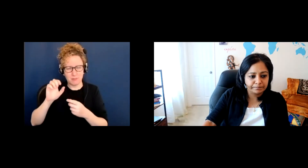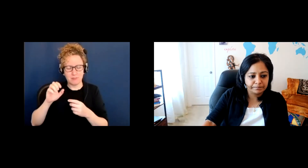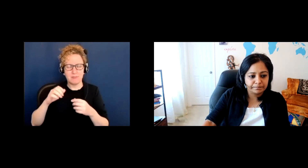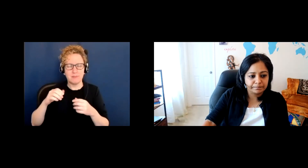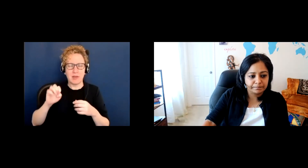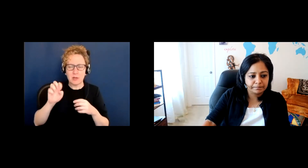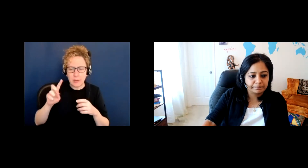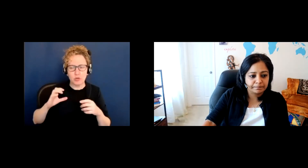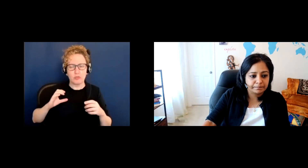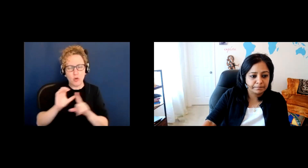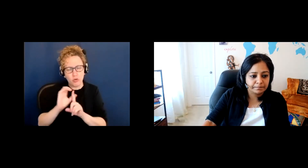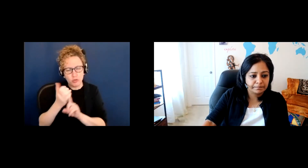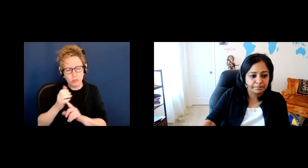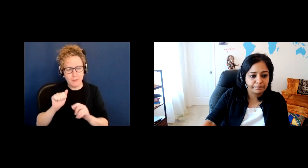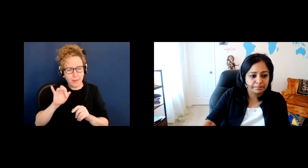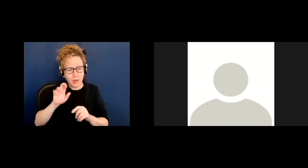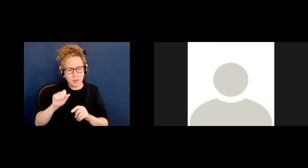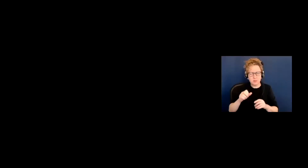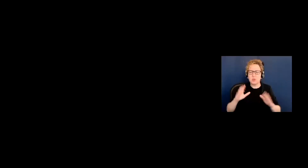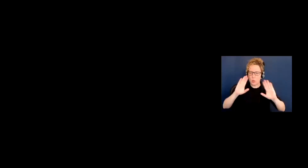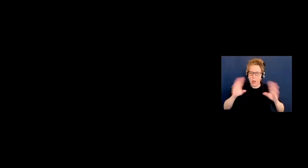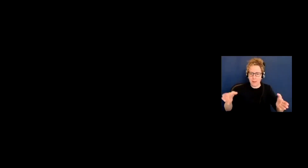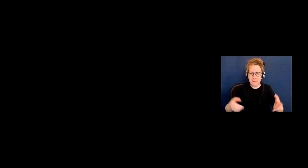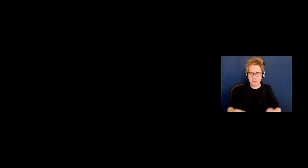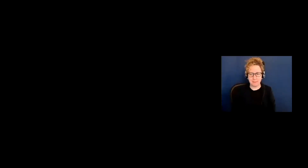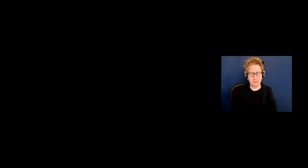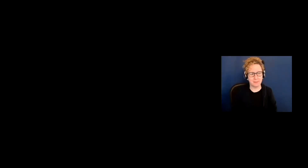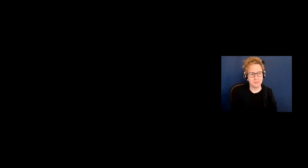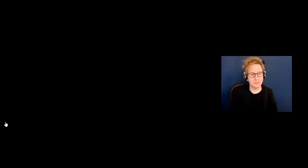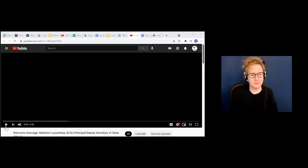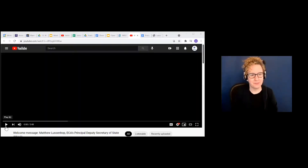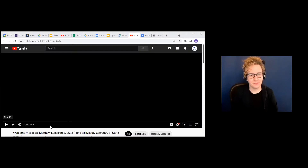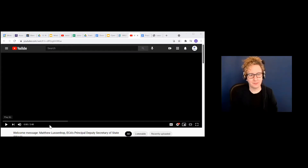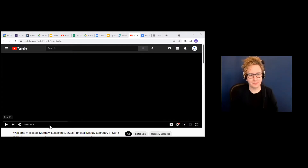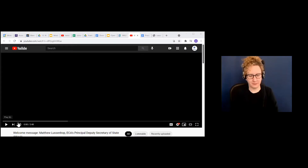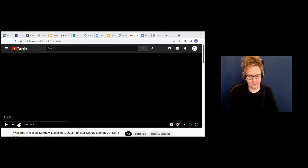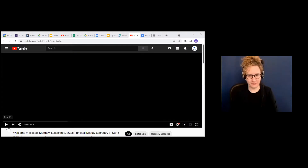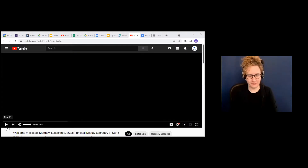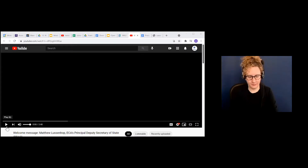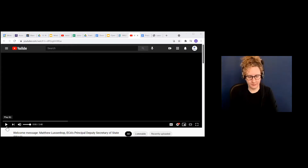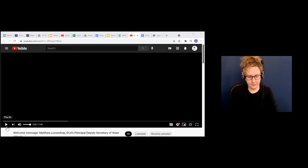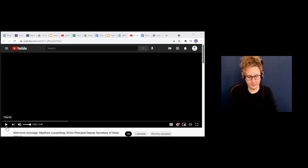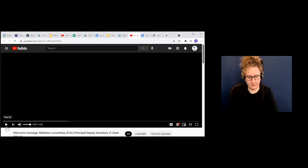(Video) (Video captioned) Thank you.